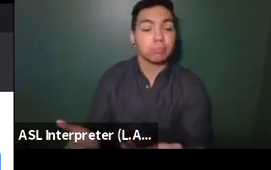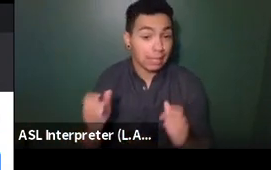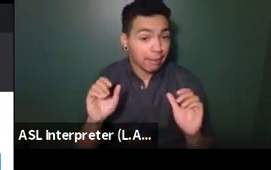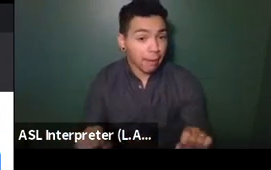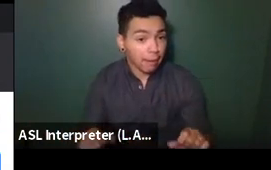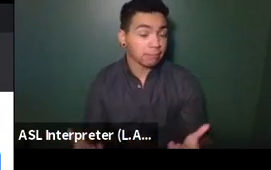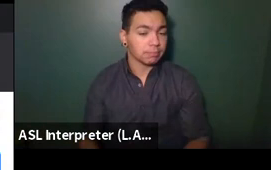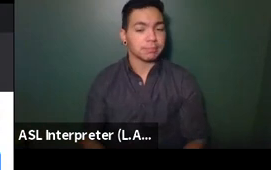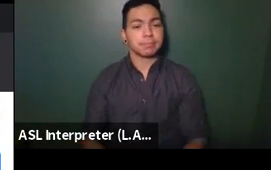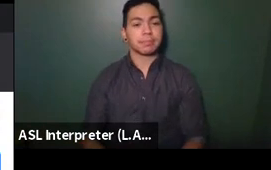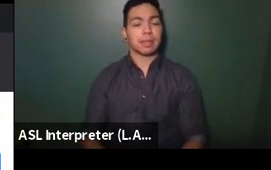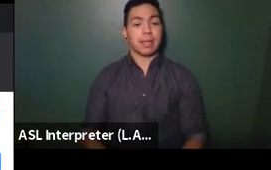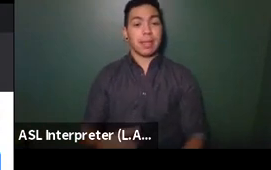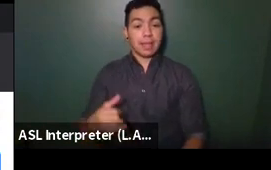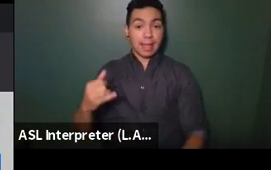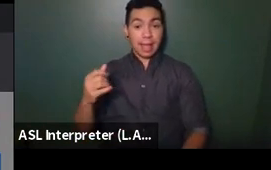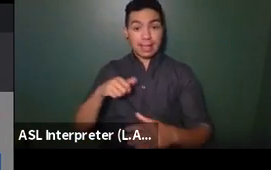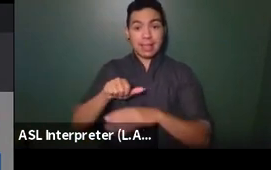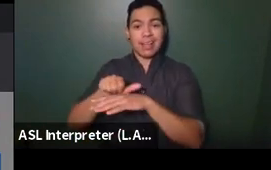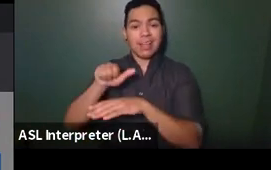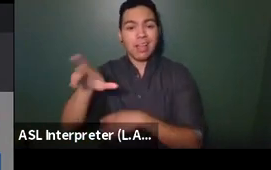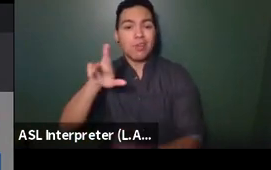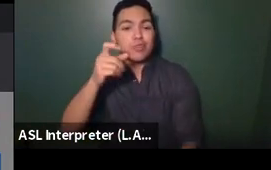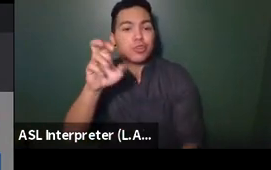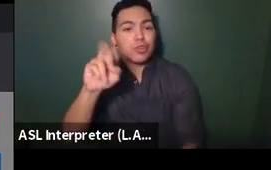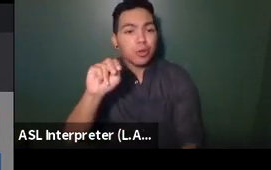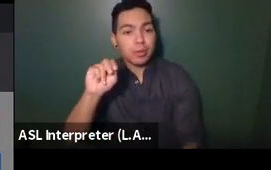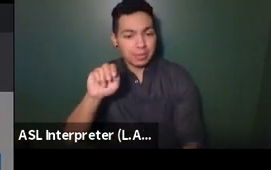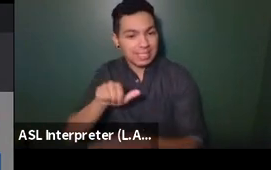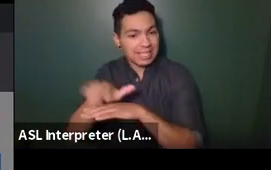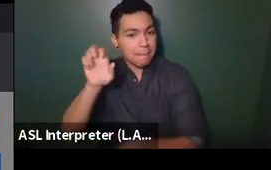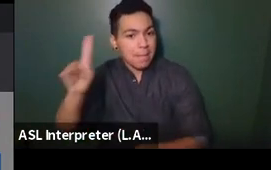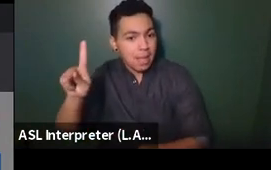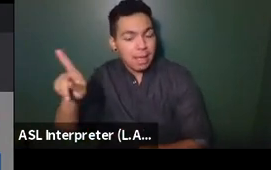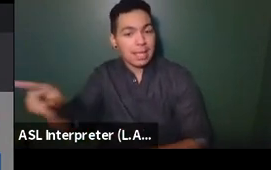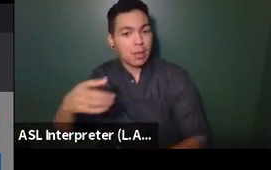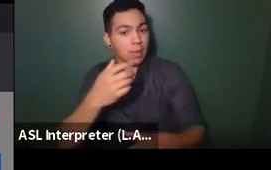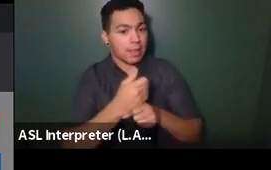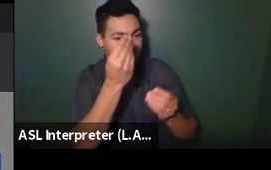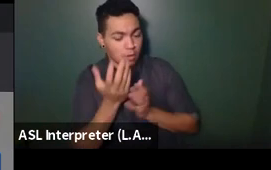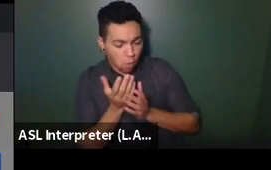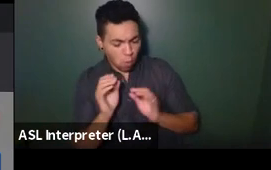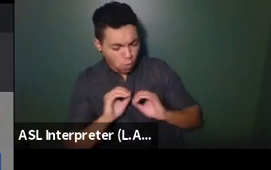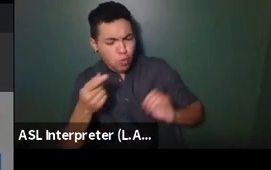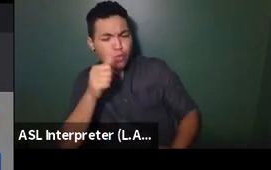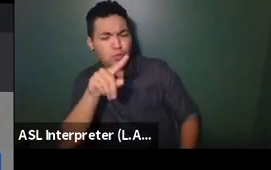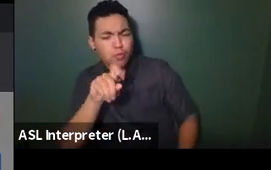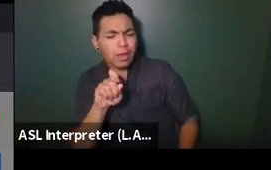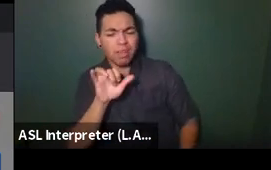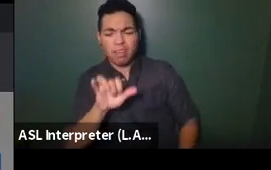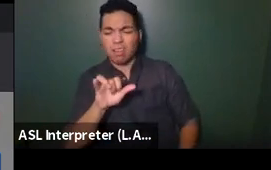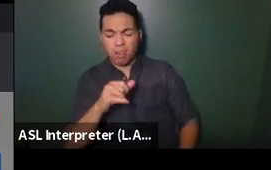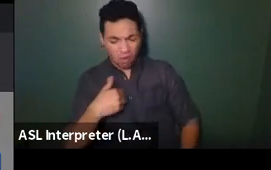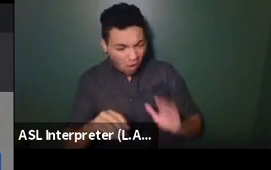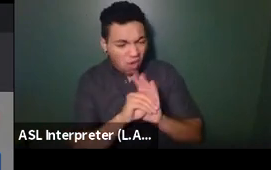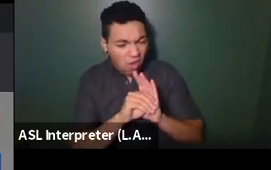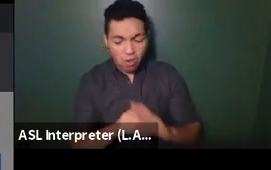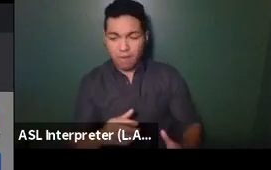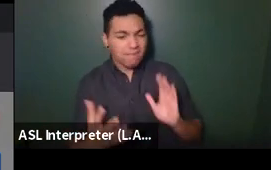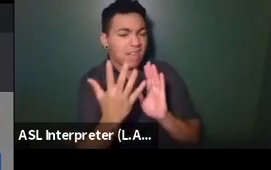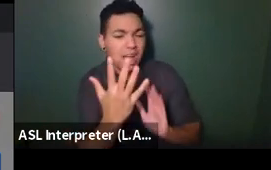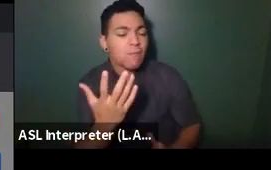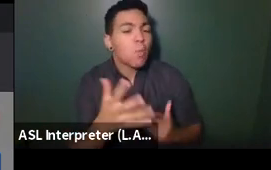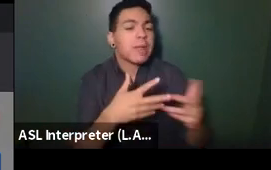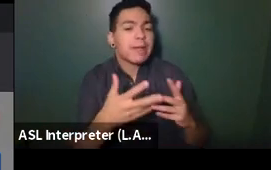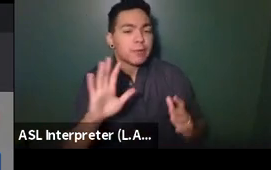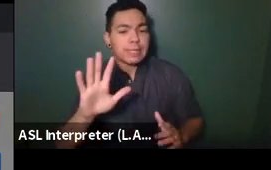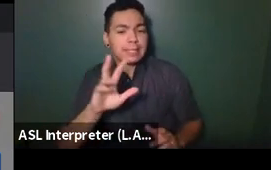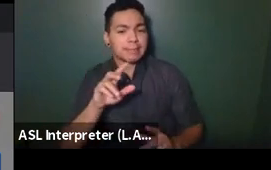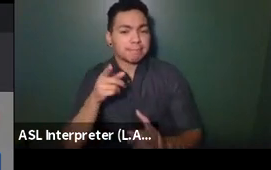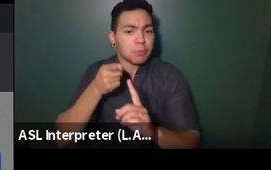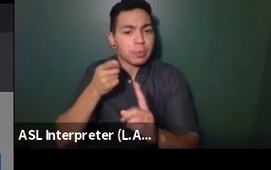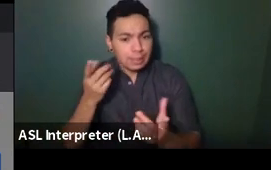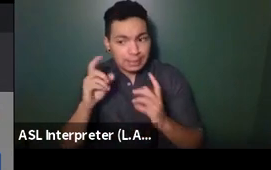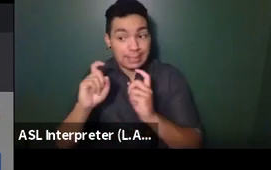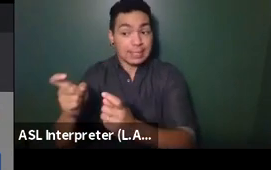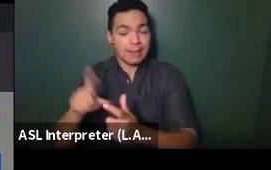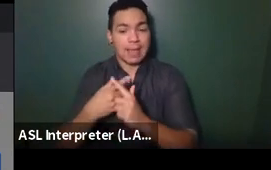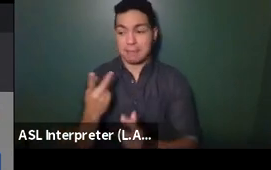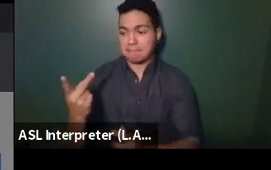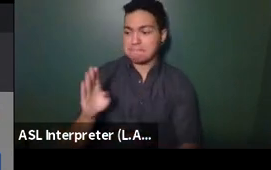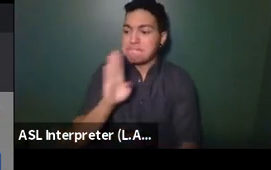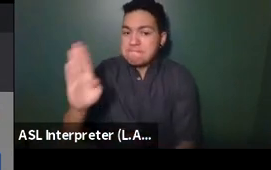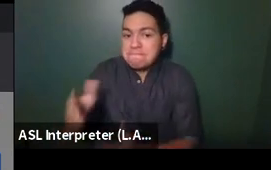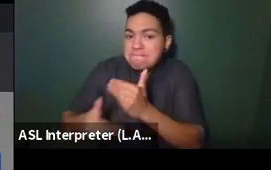Katherine Livick - ESD 112: And I can return it to him and he'll get a notification and see that he didn't get a grade or that he got a zero or a five or whatever. And then we can keep that conversation going. It kind of cues him